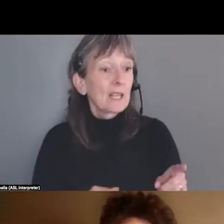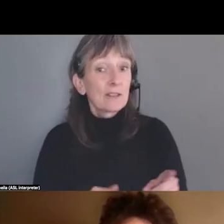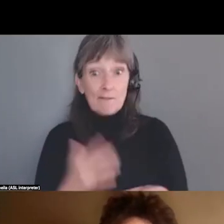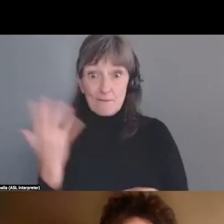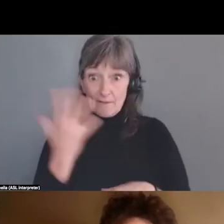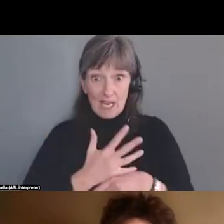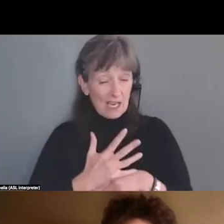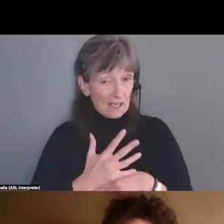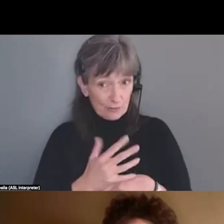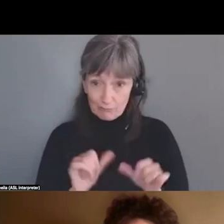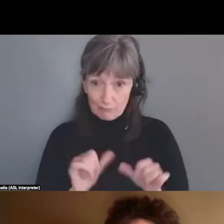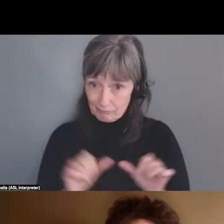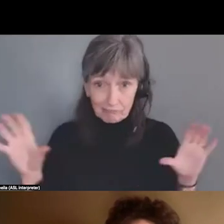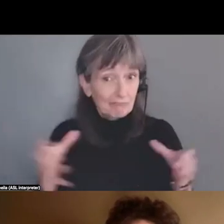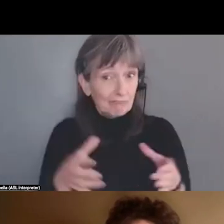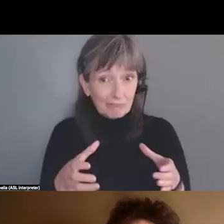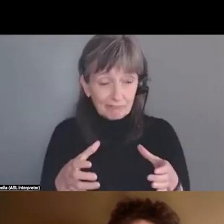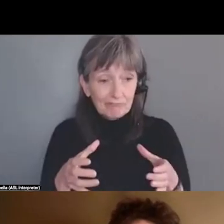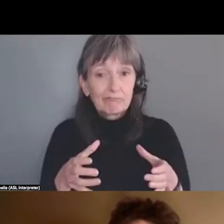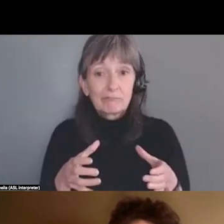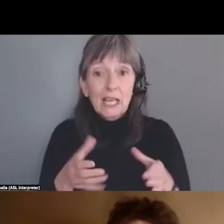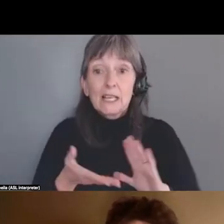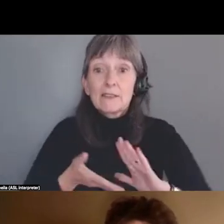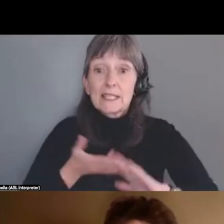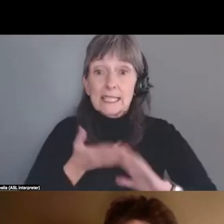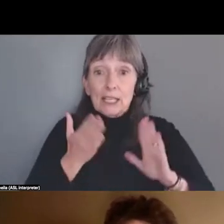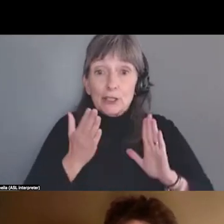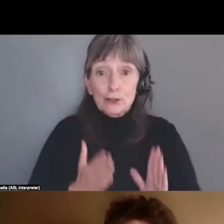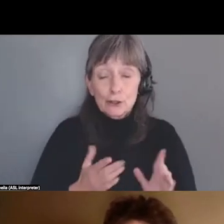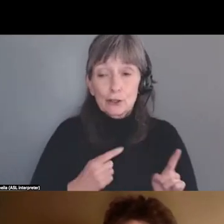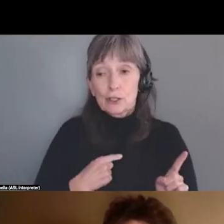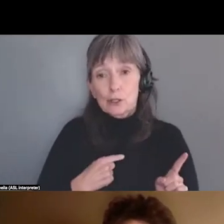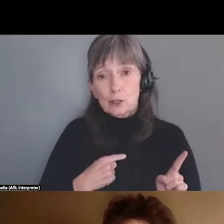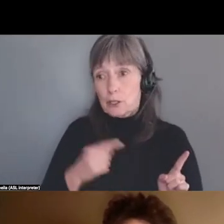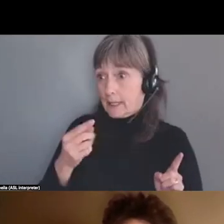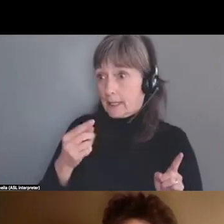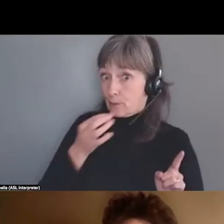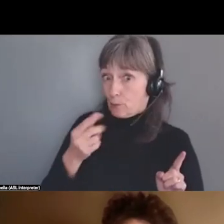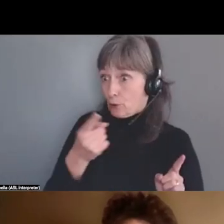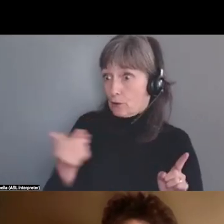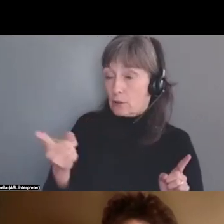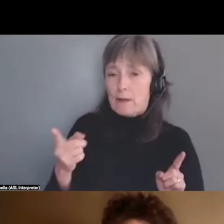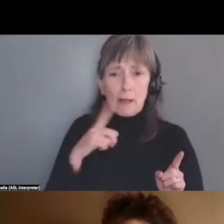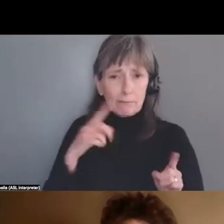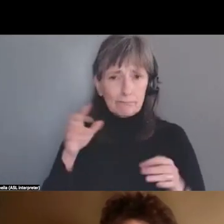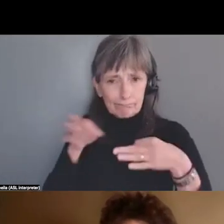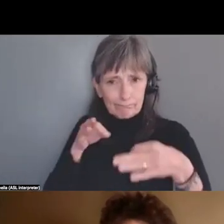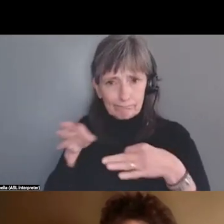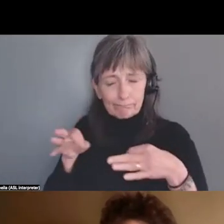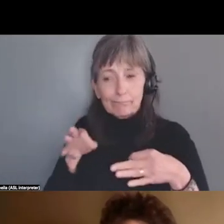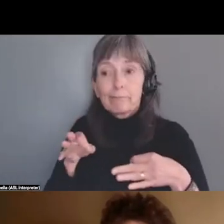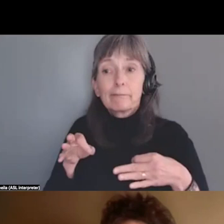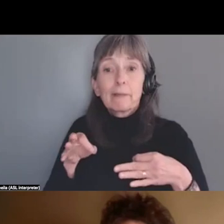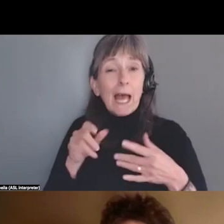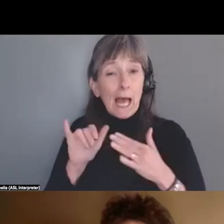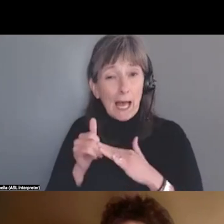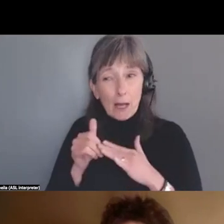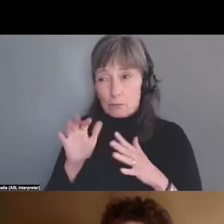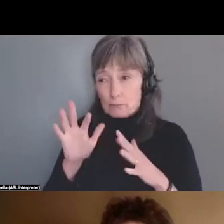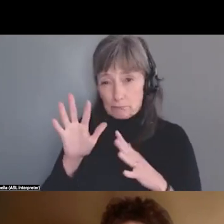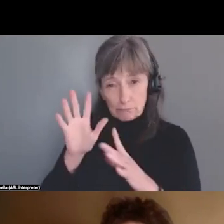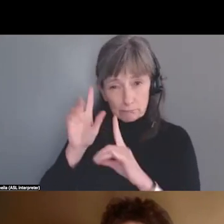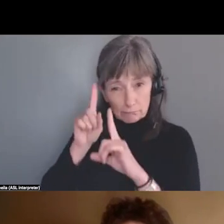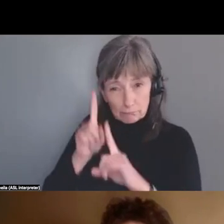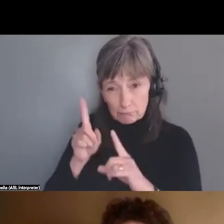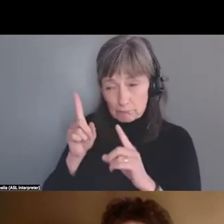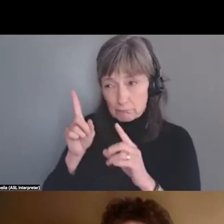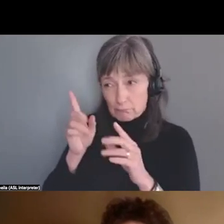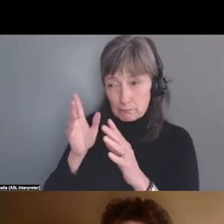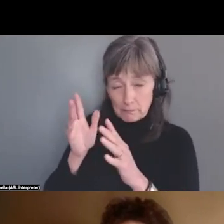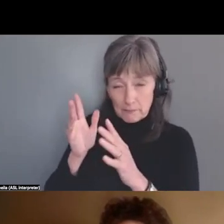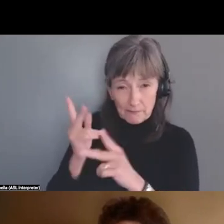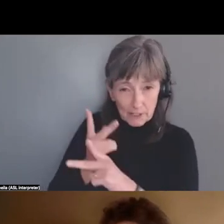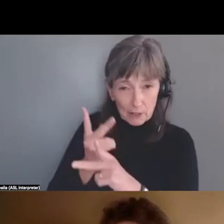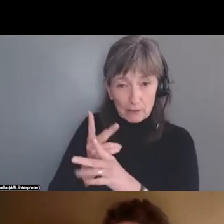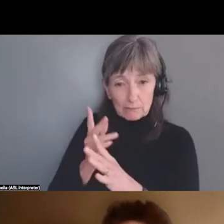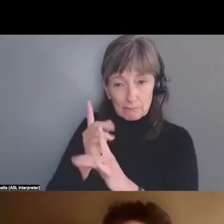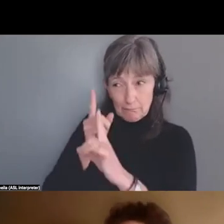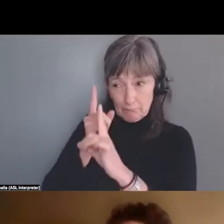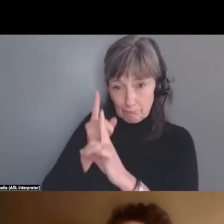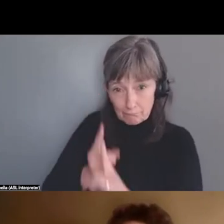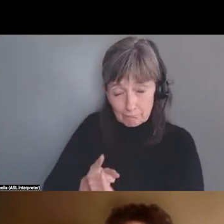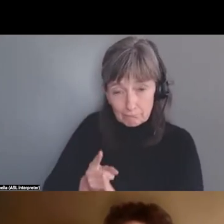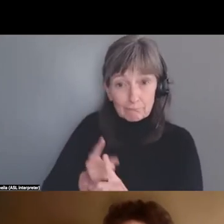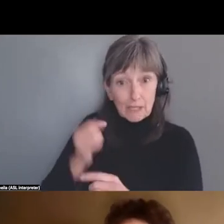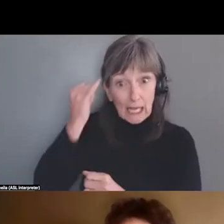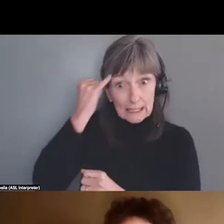our facilitators walk the experts through a process of narrowing down their idea, the scope,